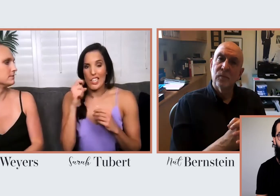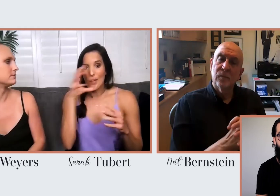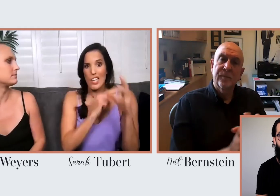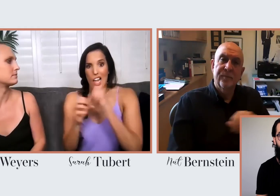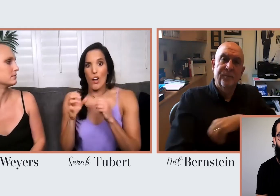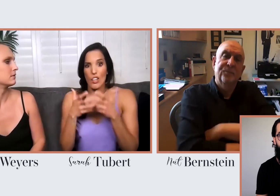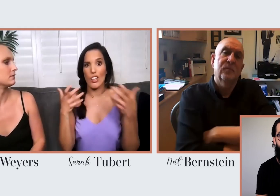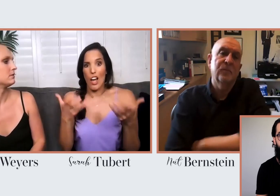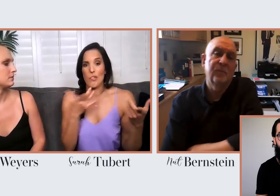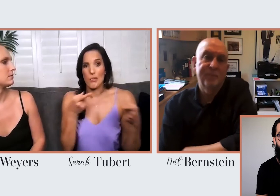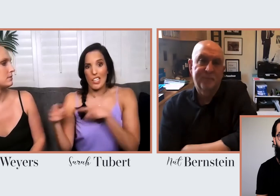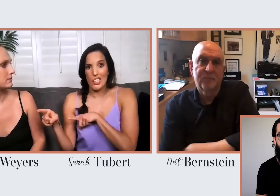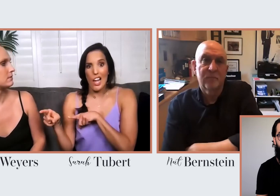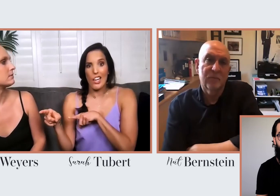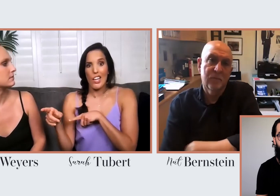because I miss out on a lot of what's being said,